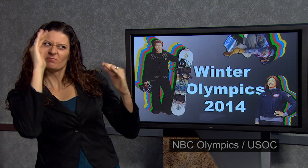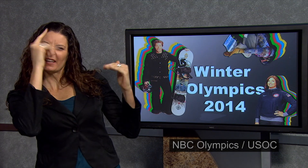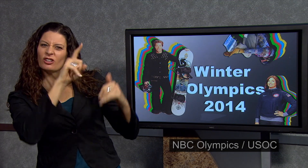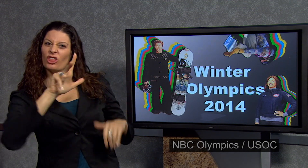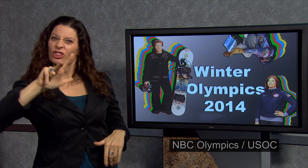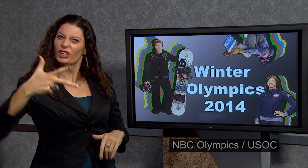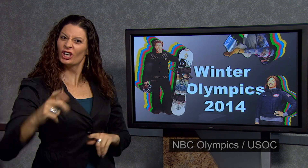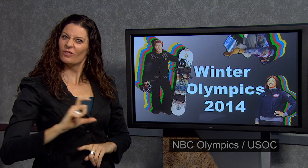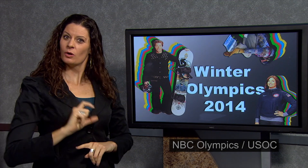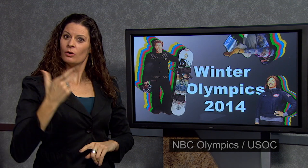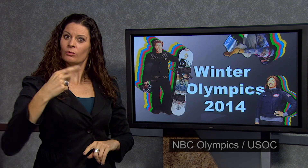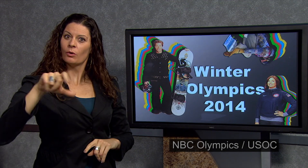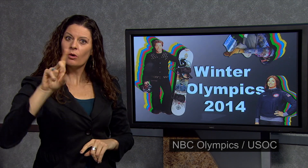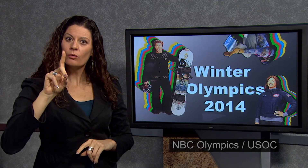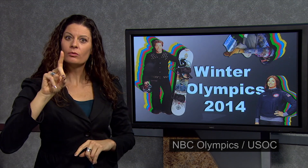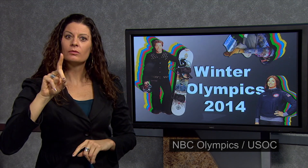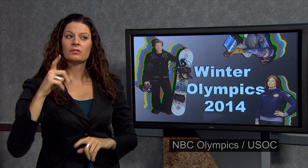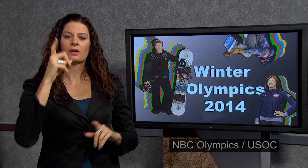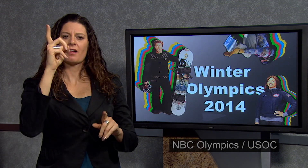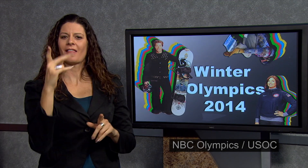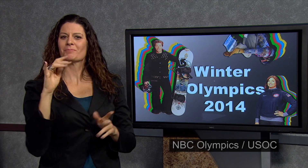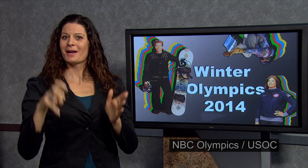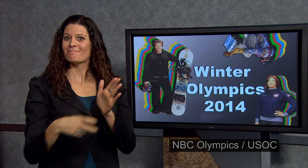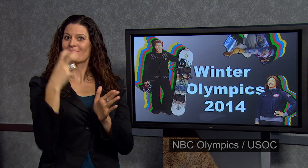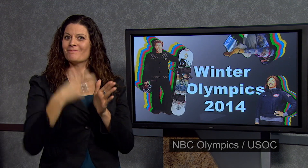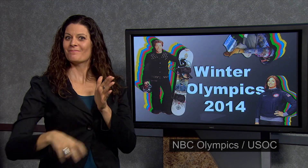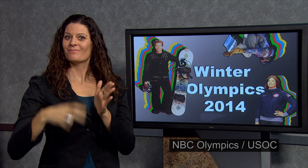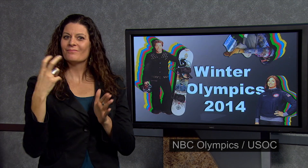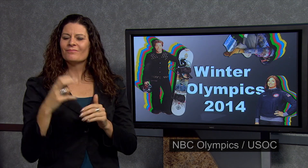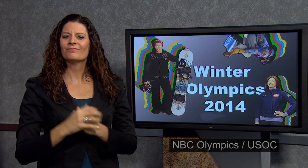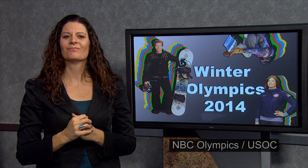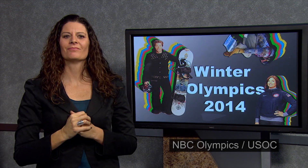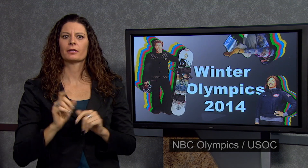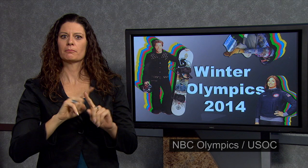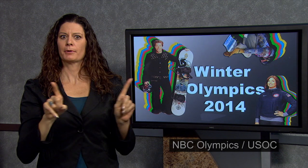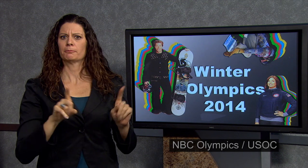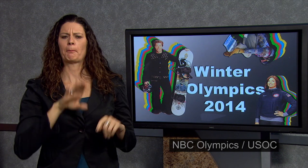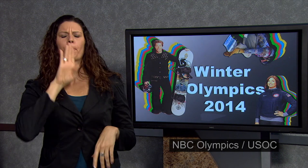TO GET ANOTHER GOLD MEDAL IN THE HALF PIPE THIS YEAR. HOWEVER, HE ENDED UP GETTING FOURTH